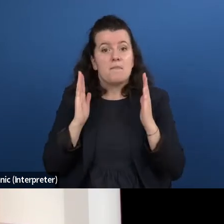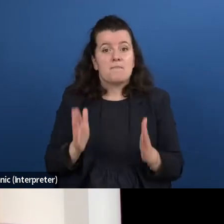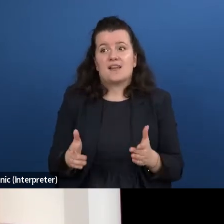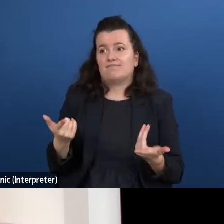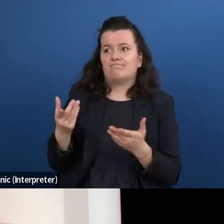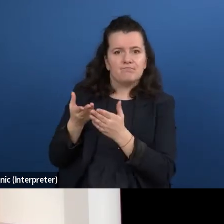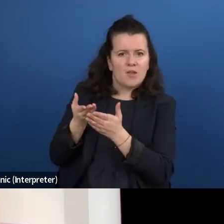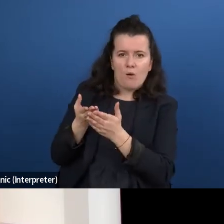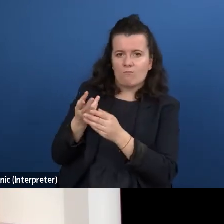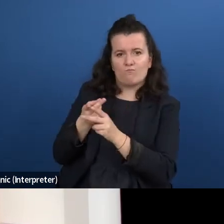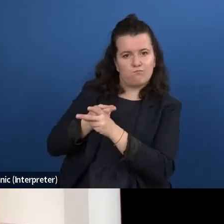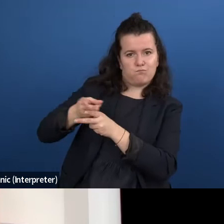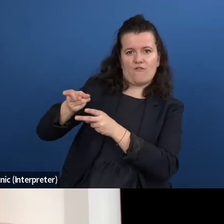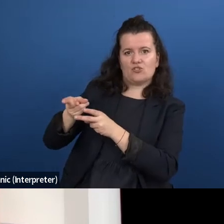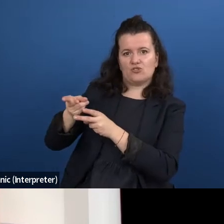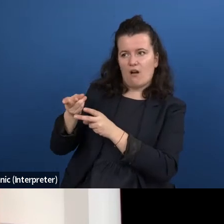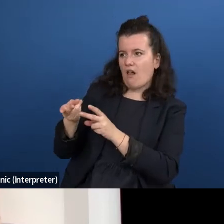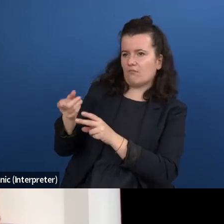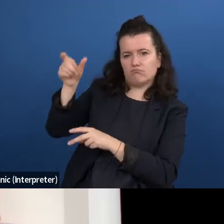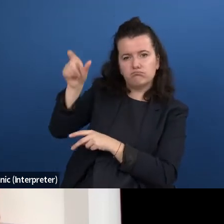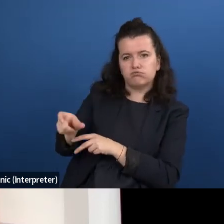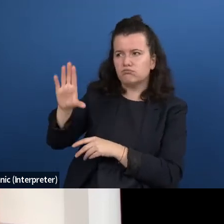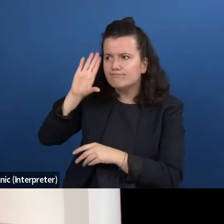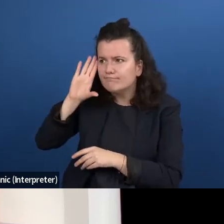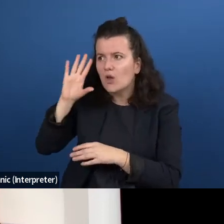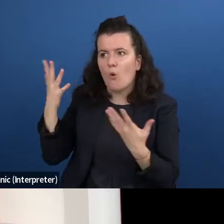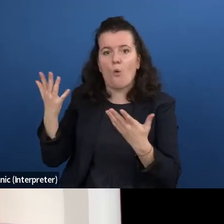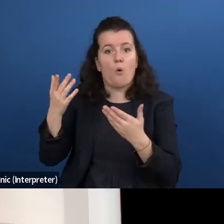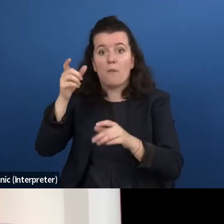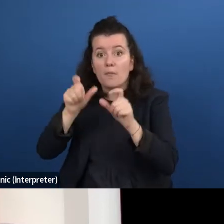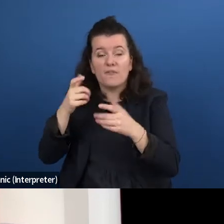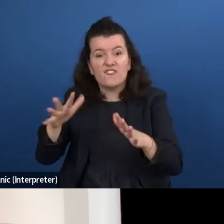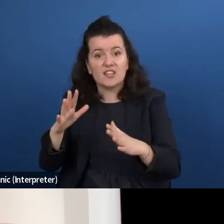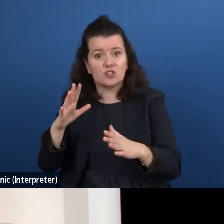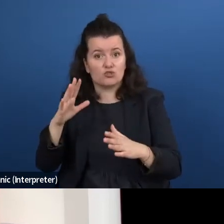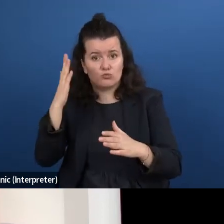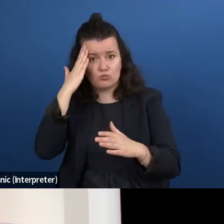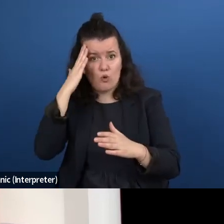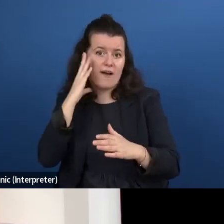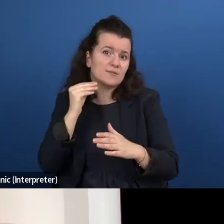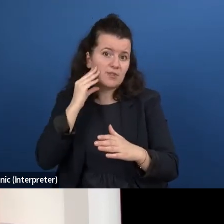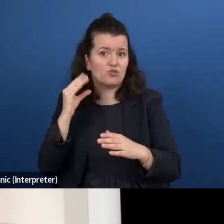in the fight against trafficking and sexual exploitation. We also listened, when possible, to the victims